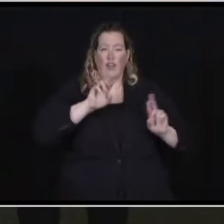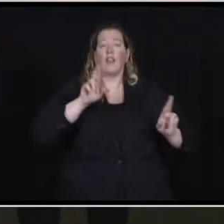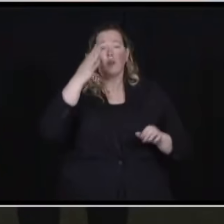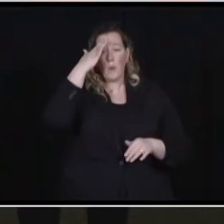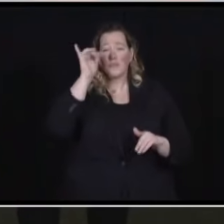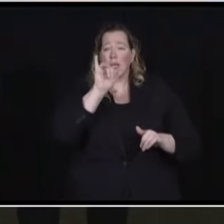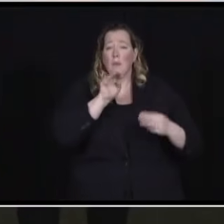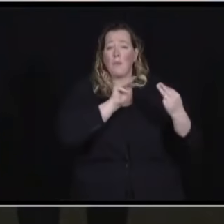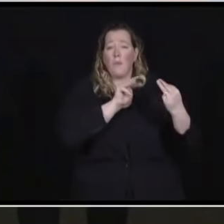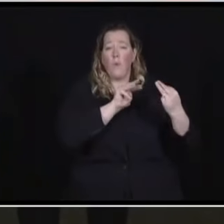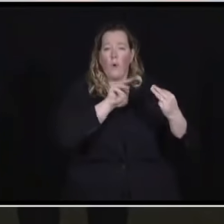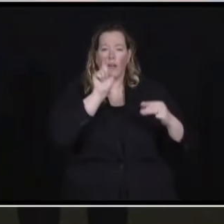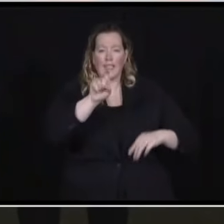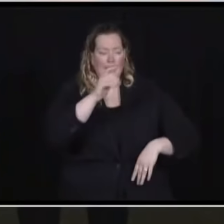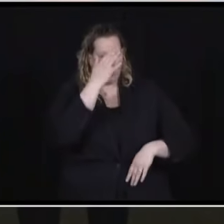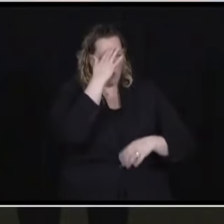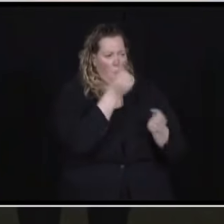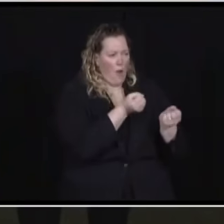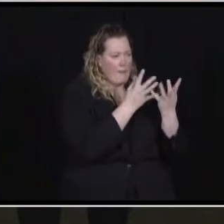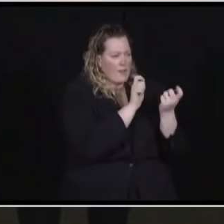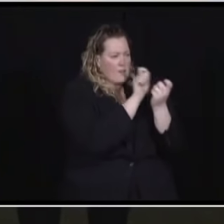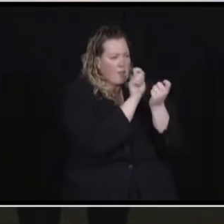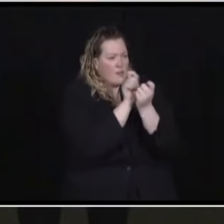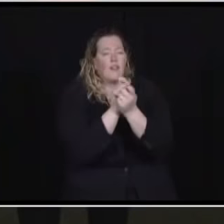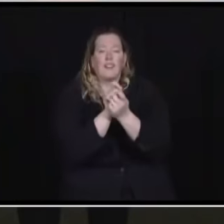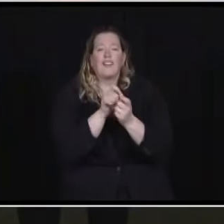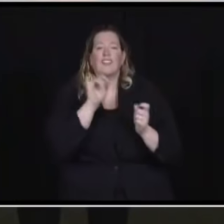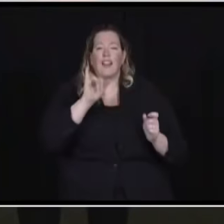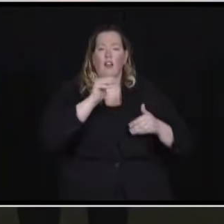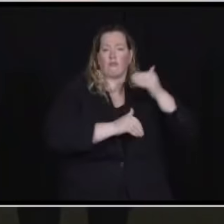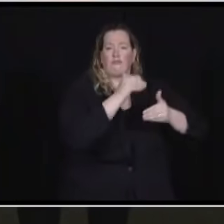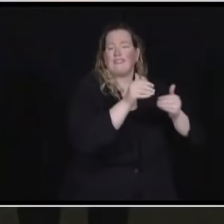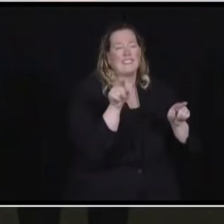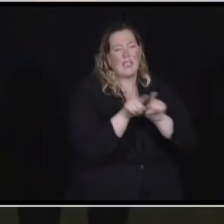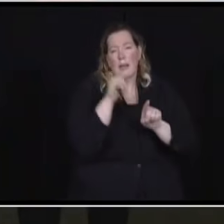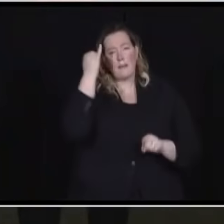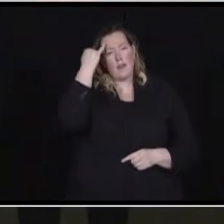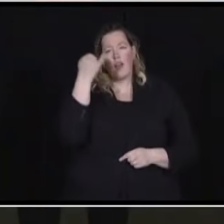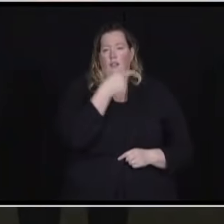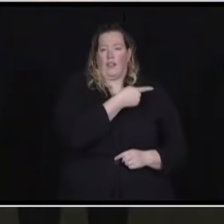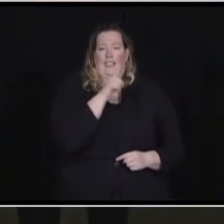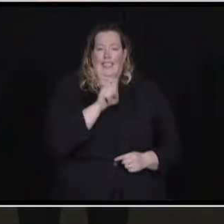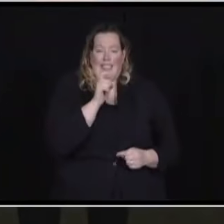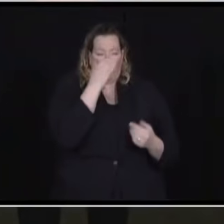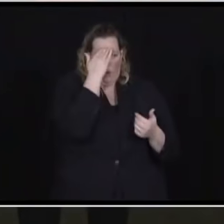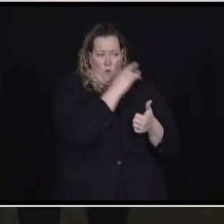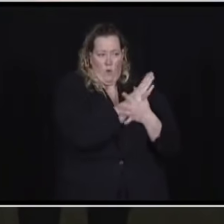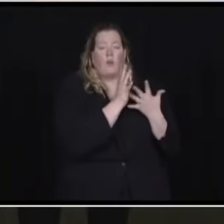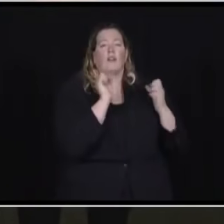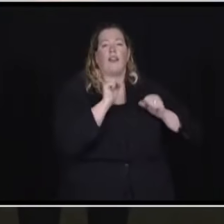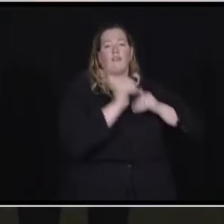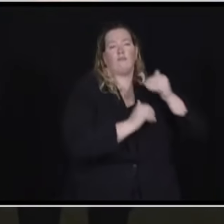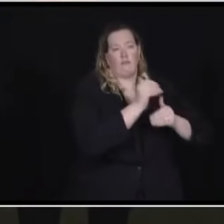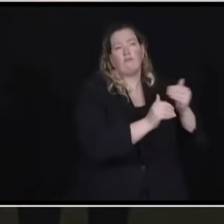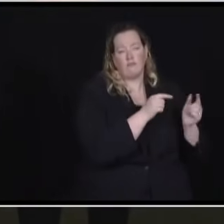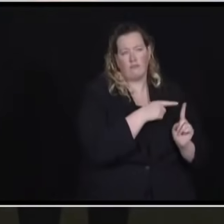and again, we need the answers from the federal government and we will work hand-in-hand, collaboratively with our prime minister and his